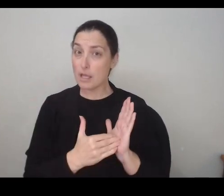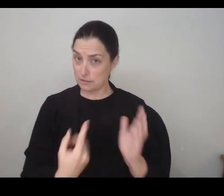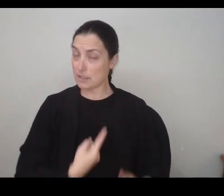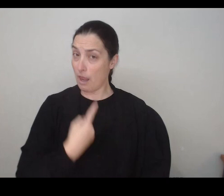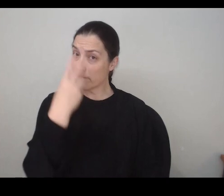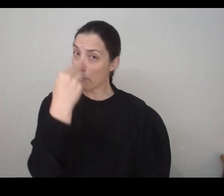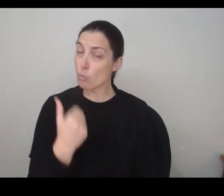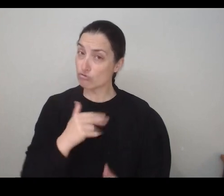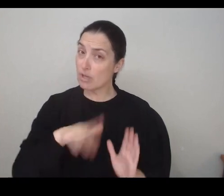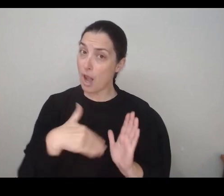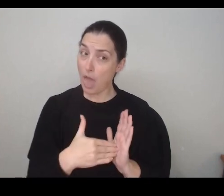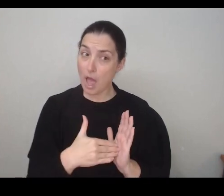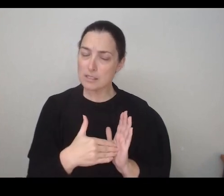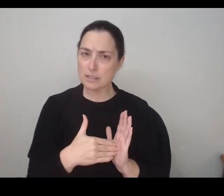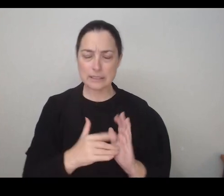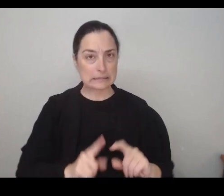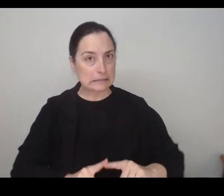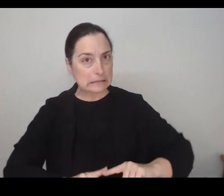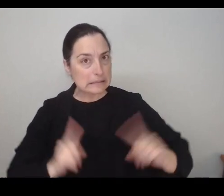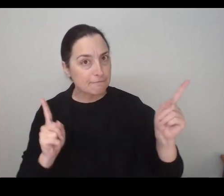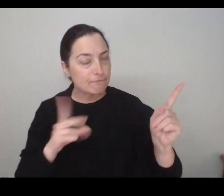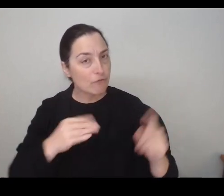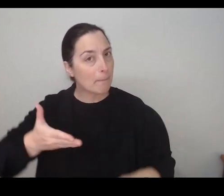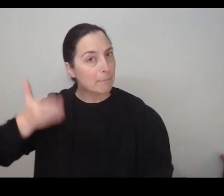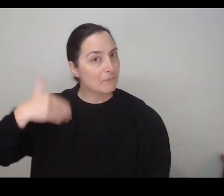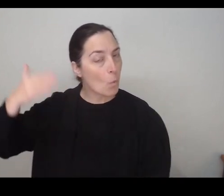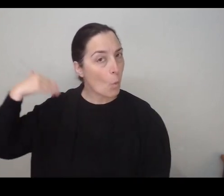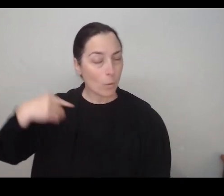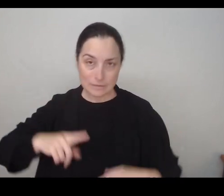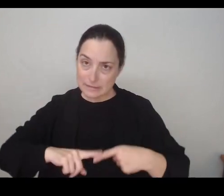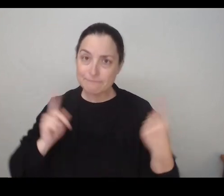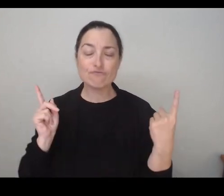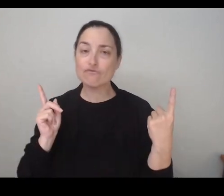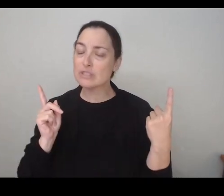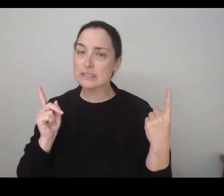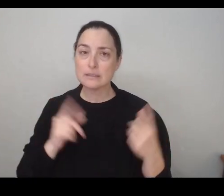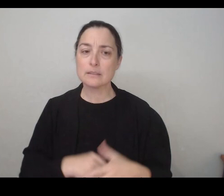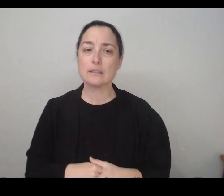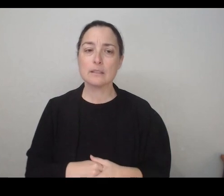is completely different of what he did before. Gauguin is one of the artists like Courbet, perhaps,